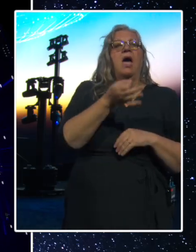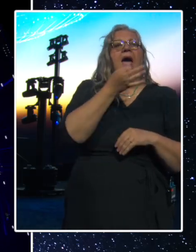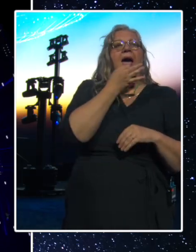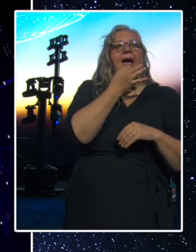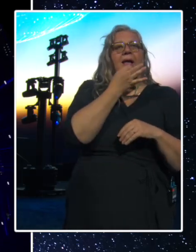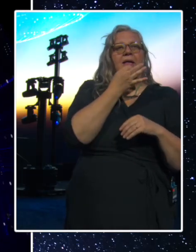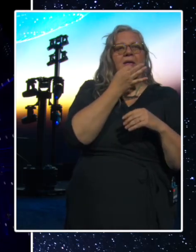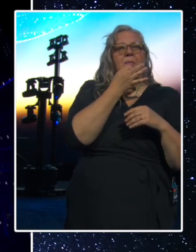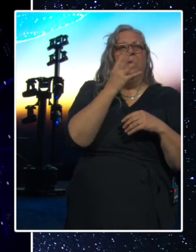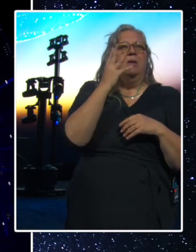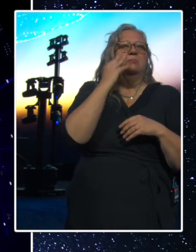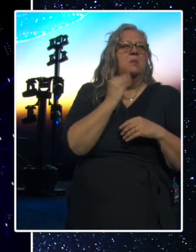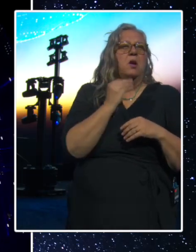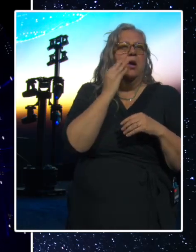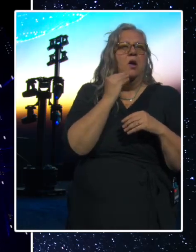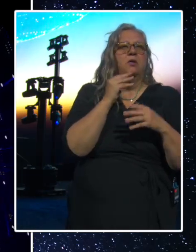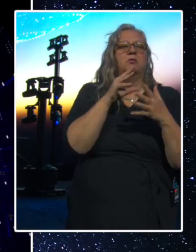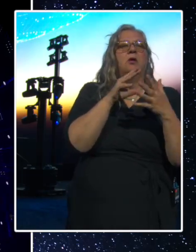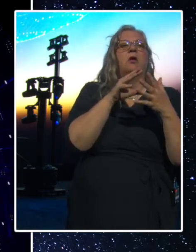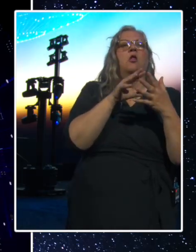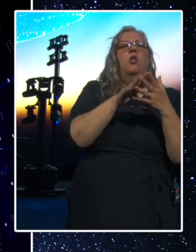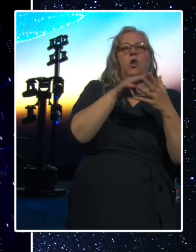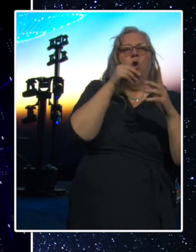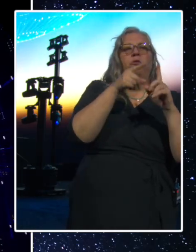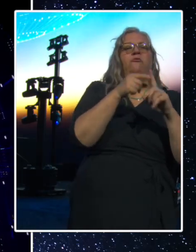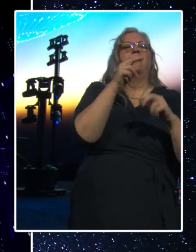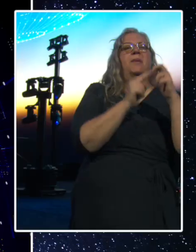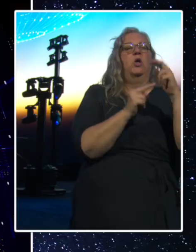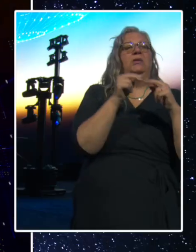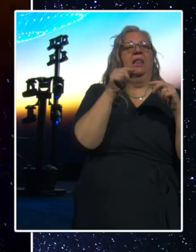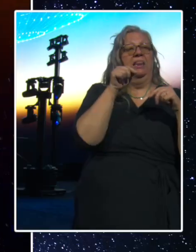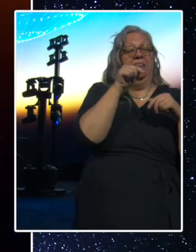The expertise gained from building the most powerful computing on earth